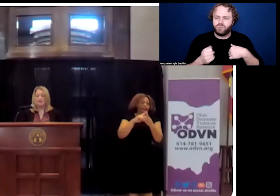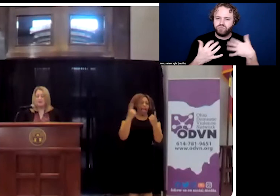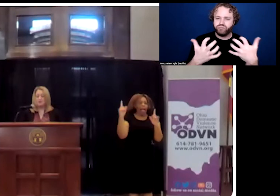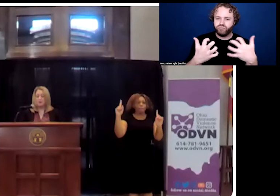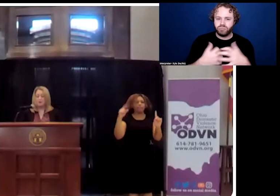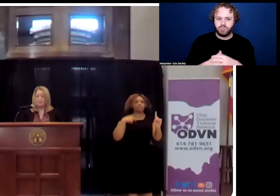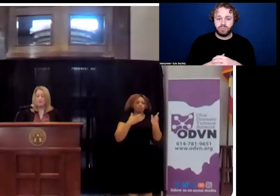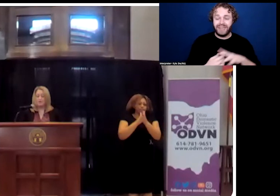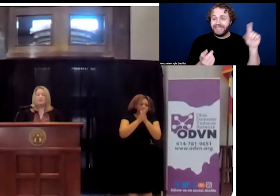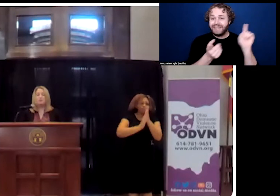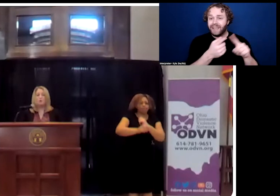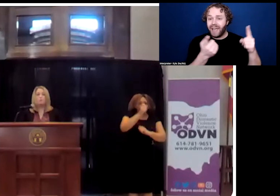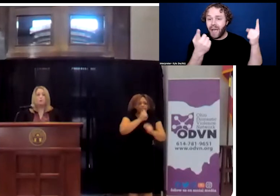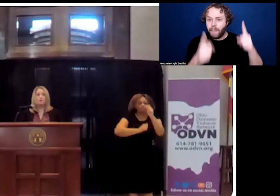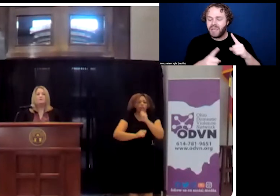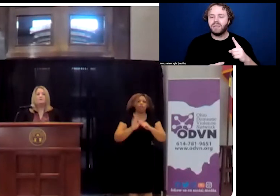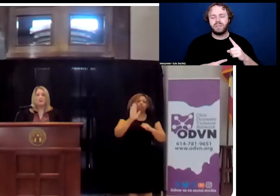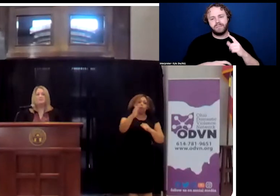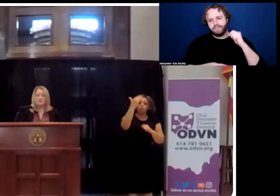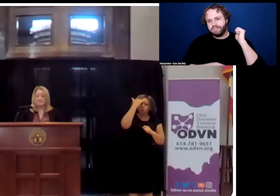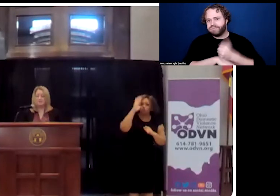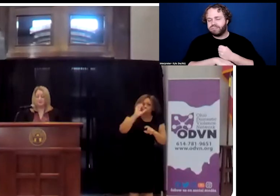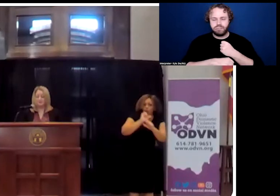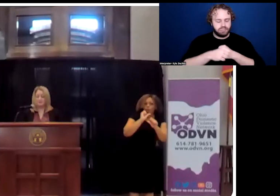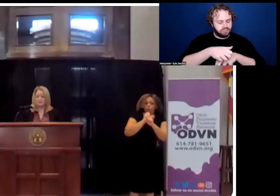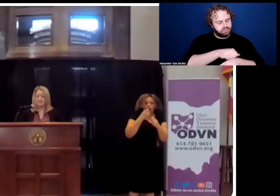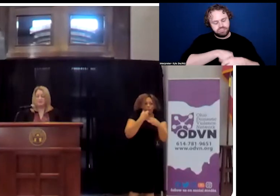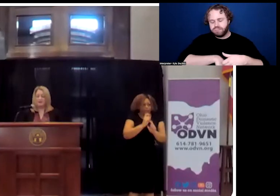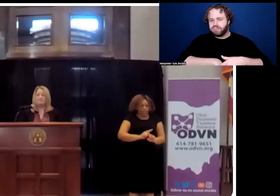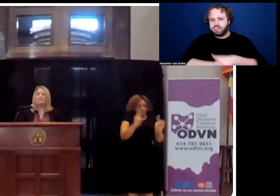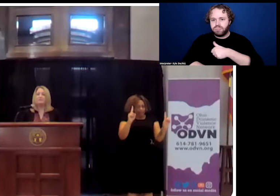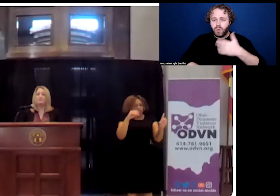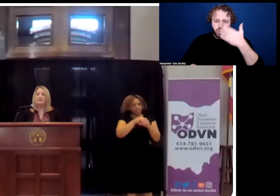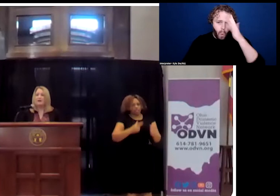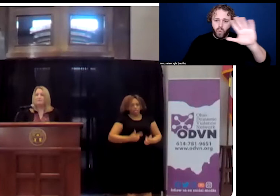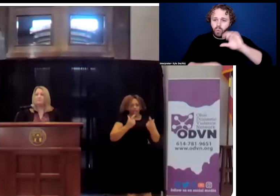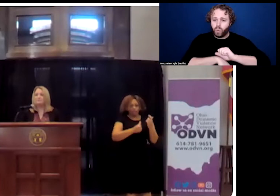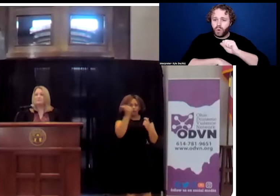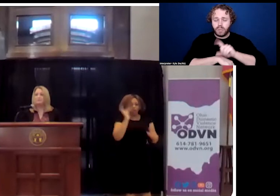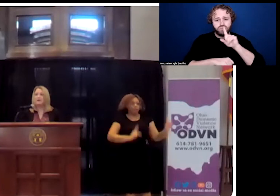and know that your work does make a difference in the lives of others every single day.